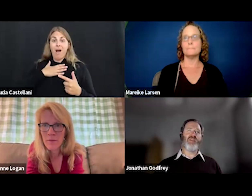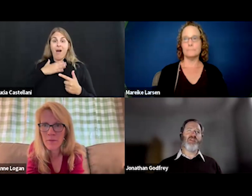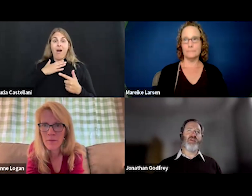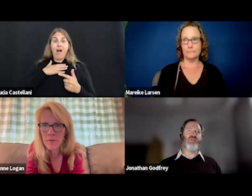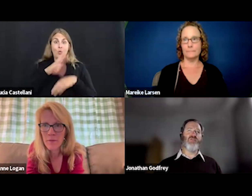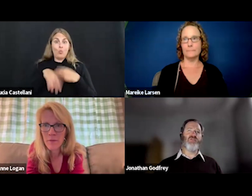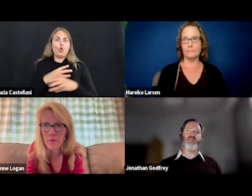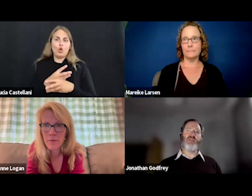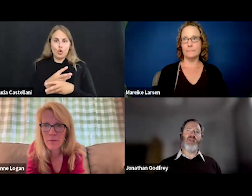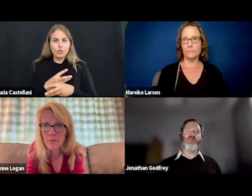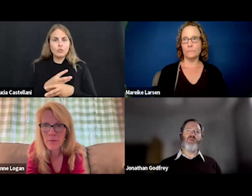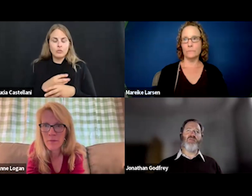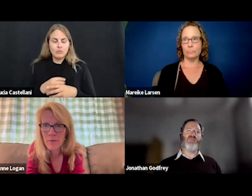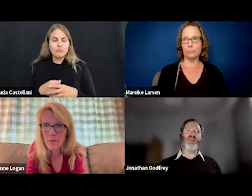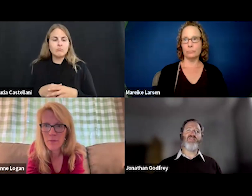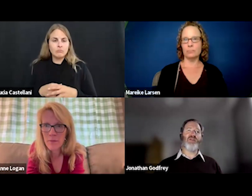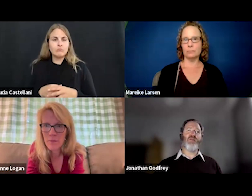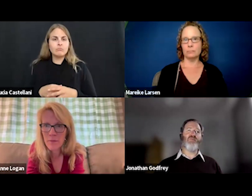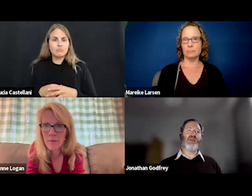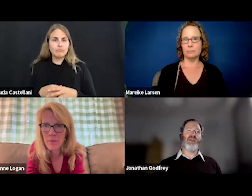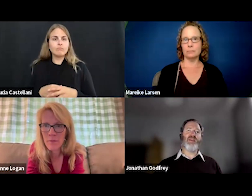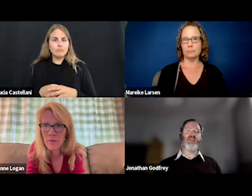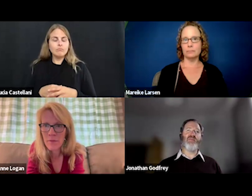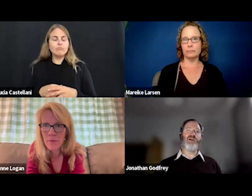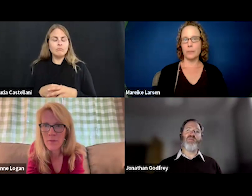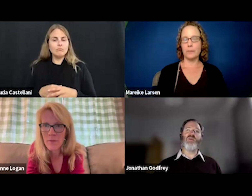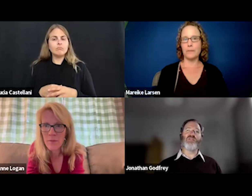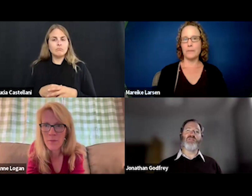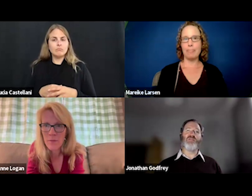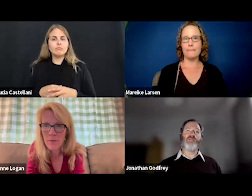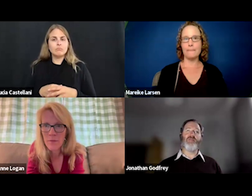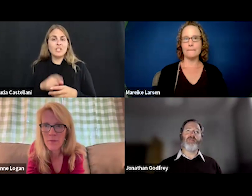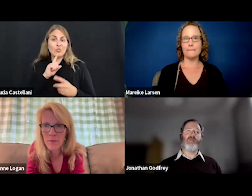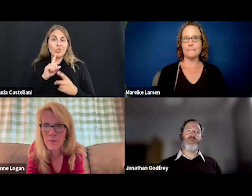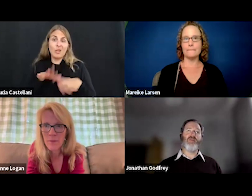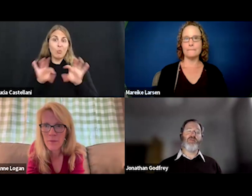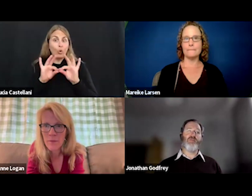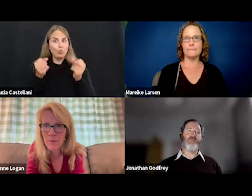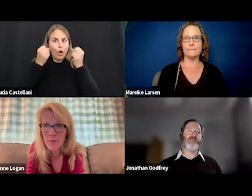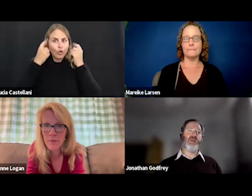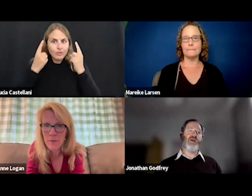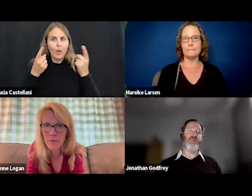is an important facet of being in my world.